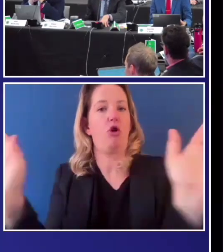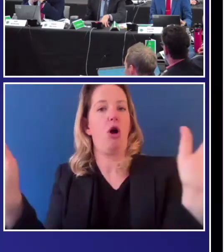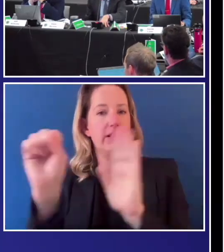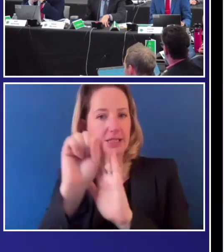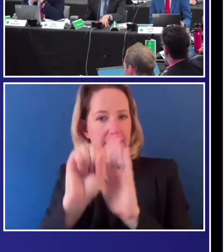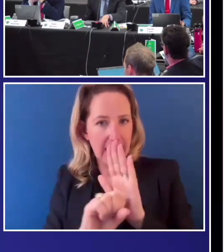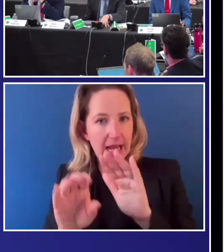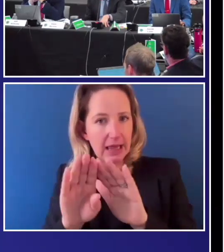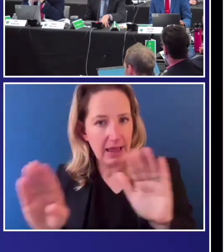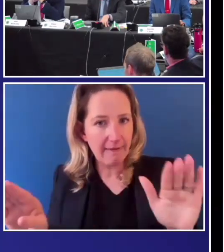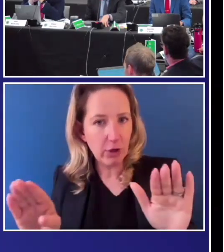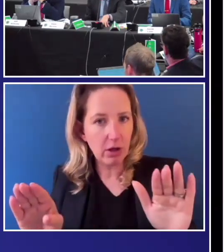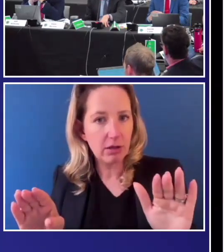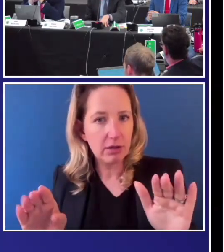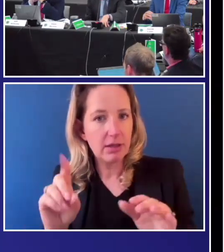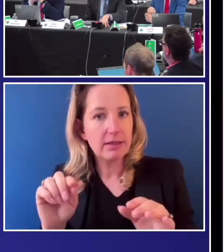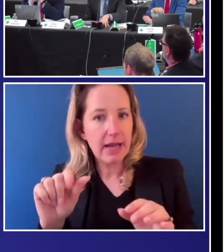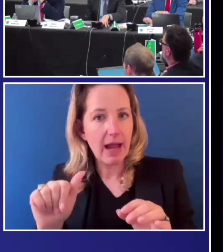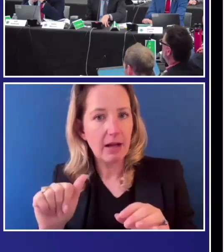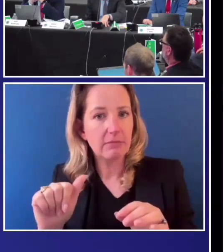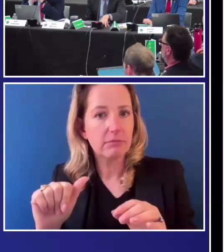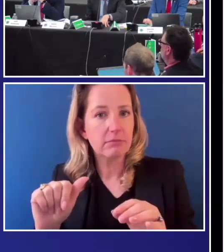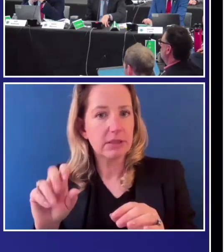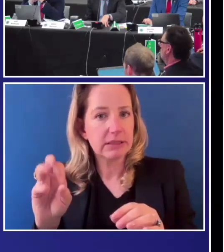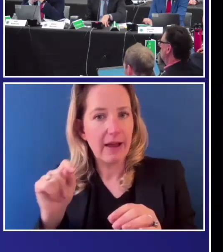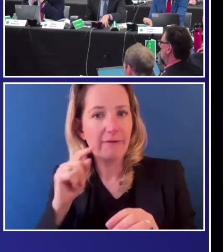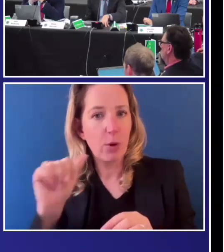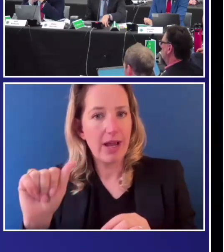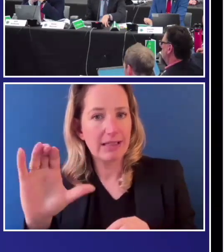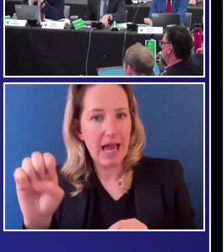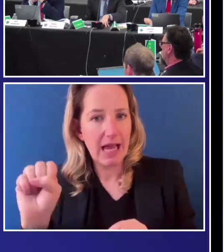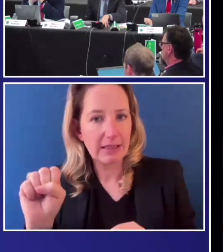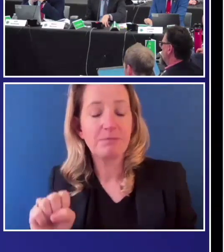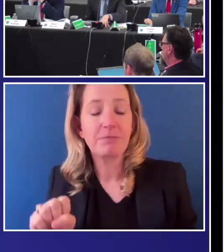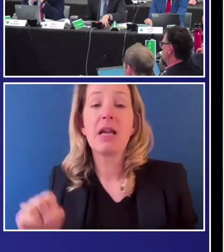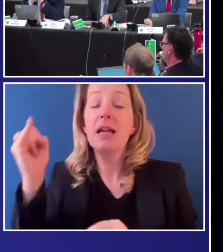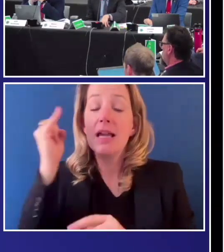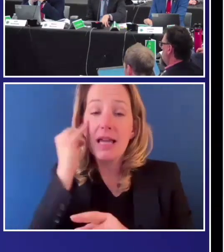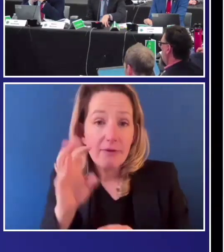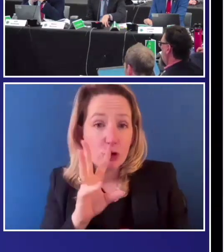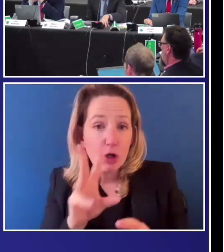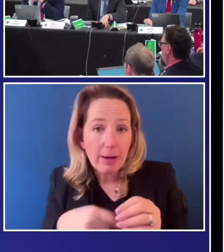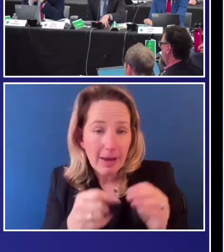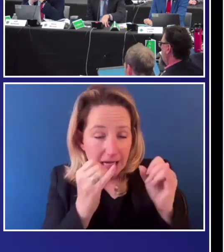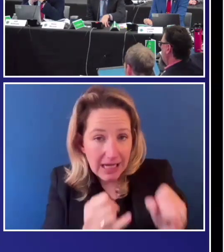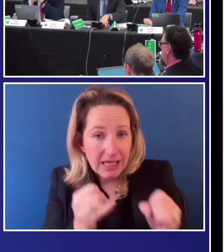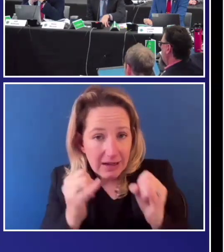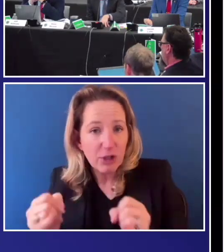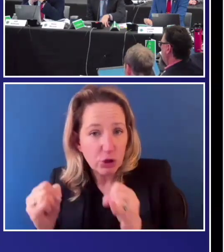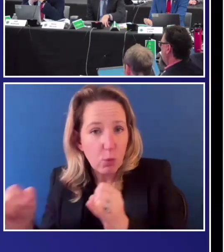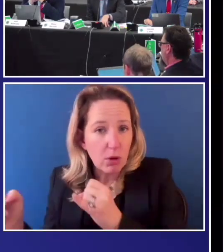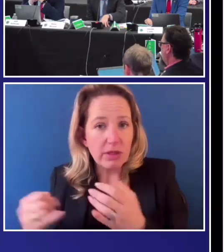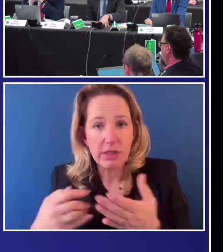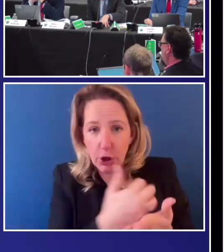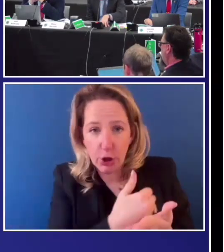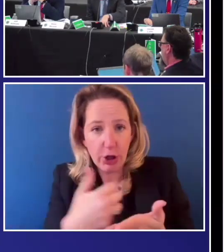ACS. If you're talking about the earnings of the individuals themselves those would